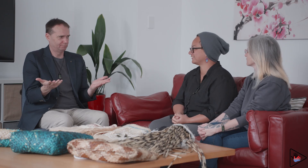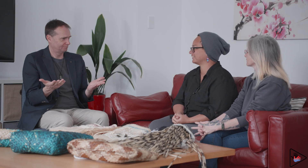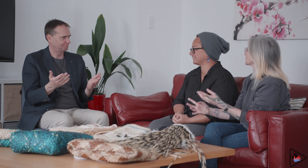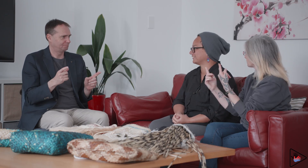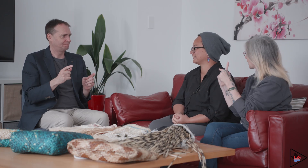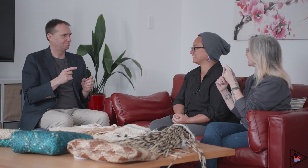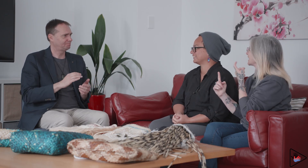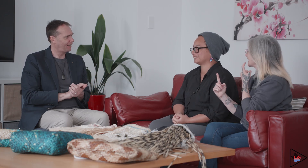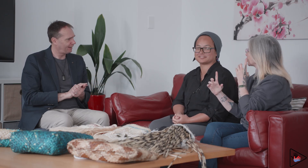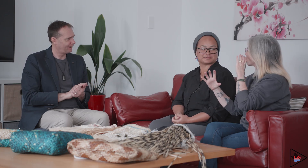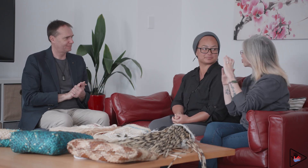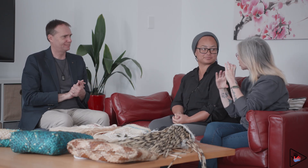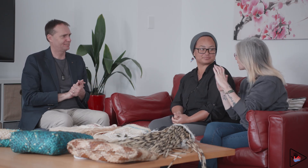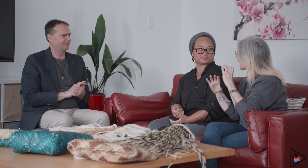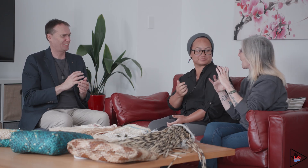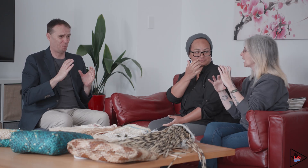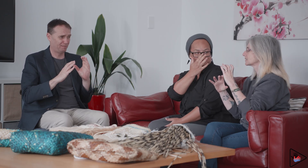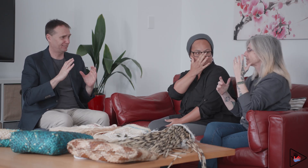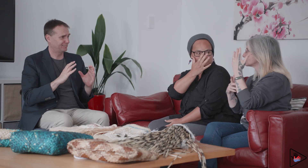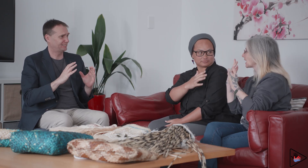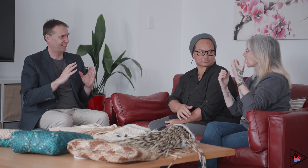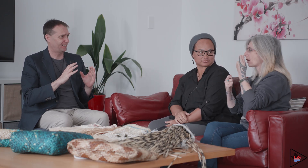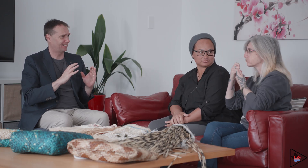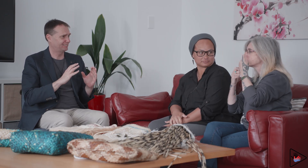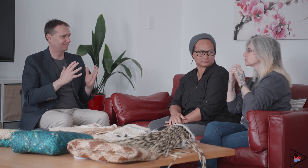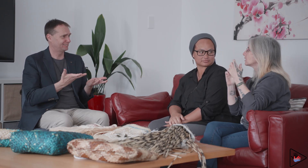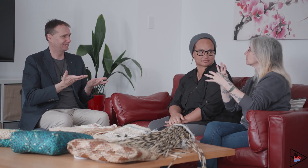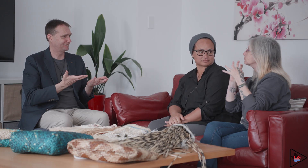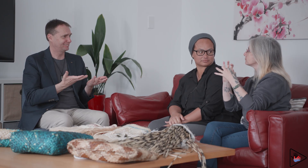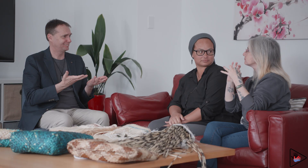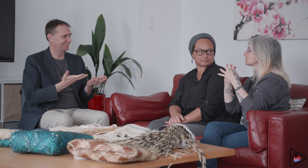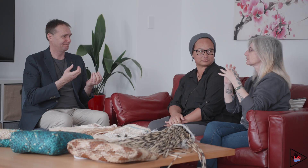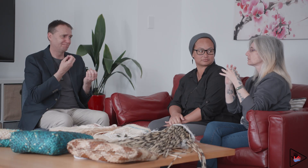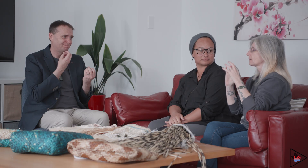you've been able to do. Well, yeah. Also, it's about, you know, having good communication,